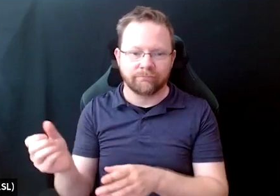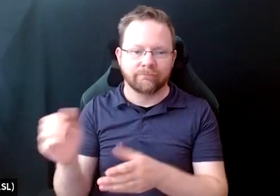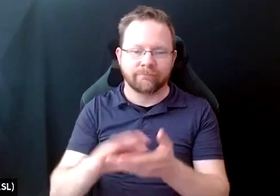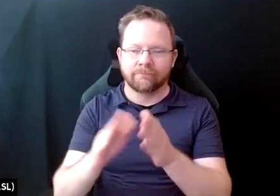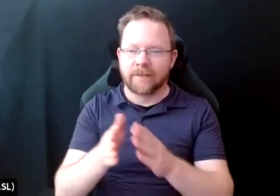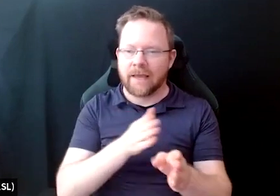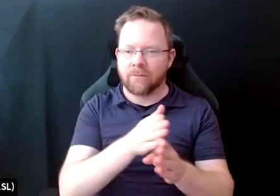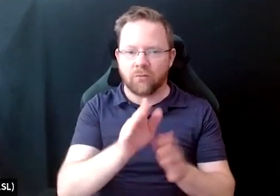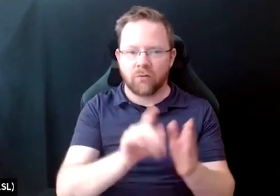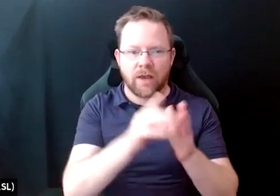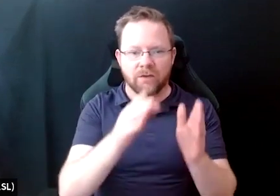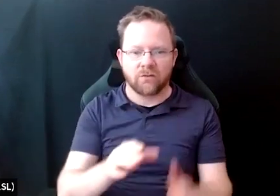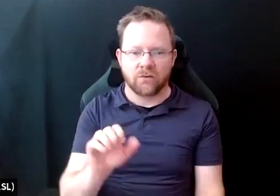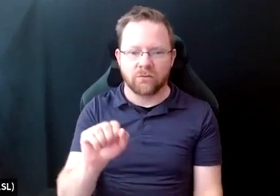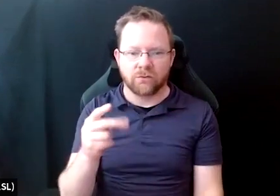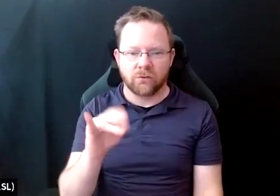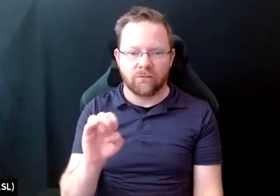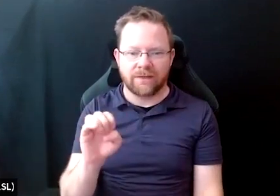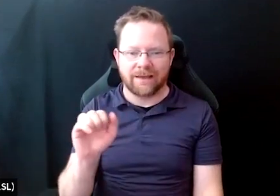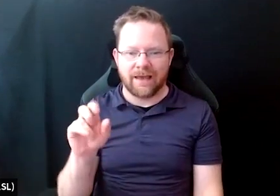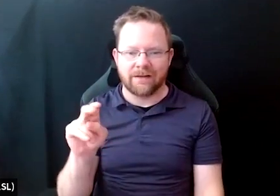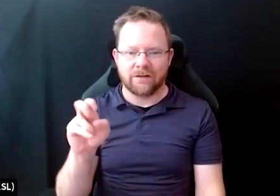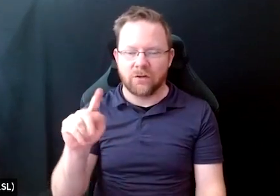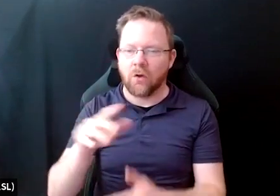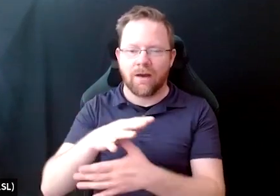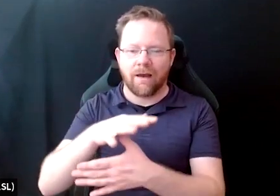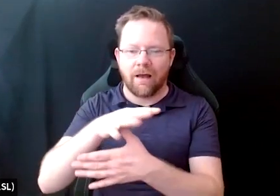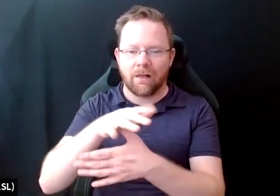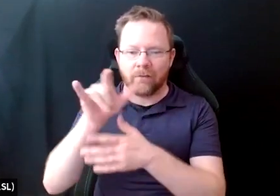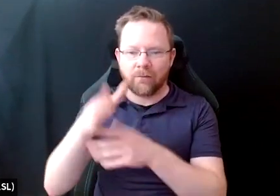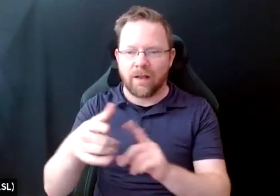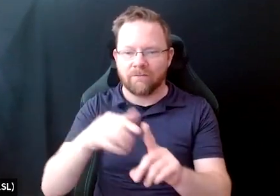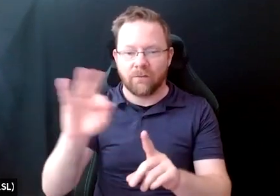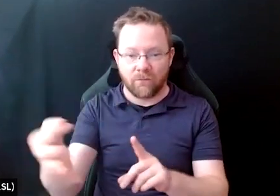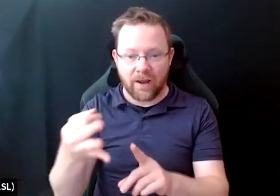Sophie Adenot was a helicopter pilot from France. She's also a career astronaut.